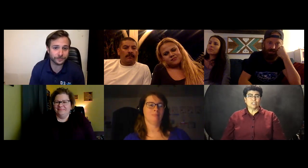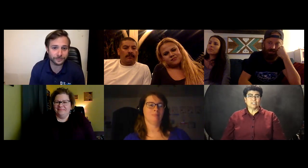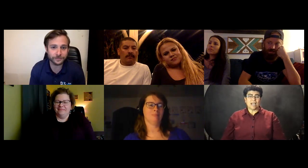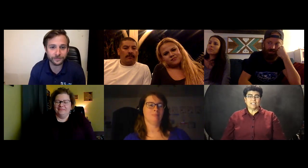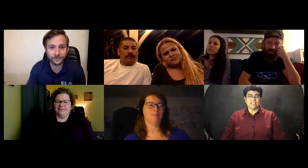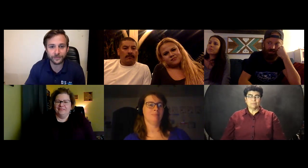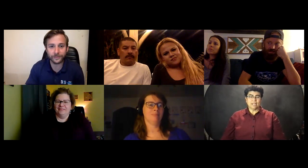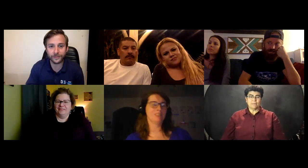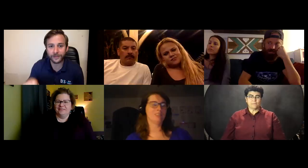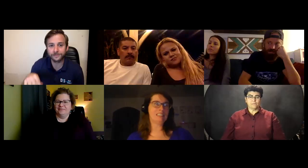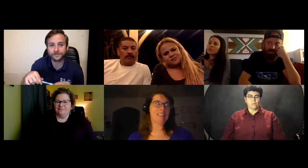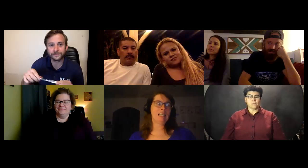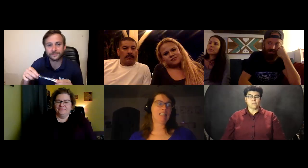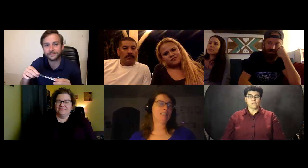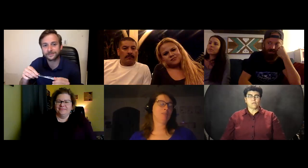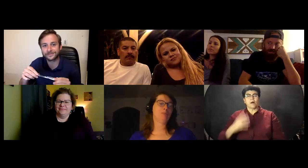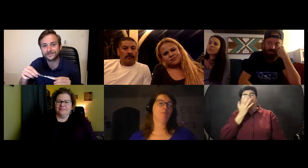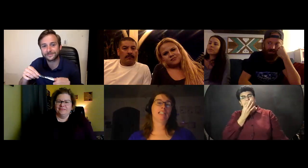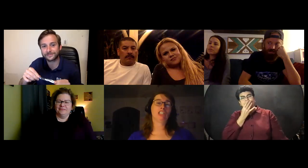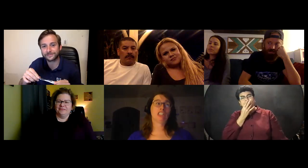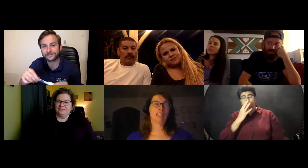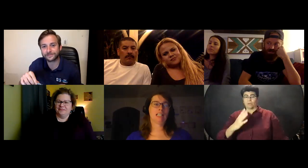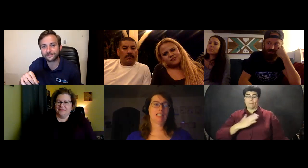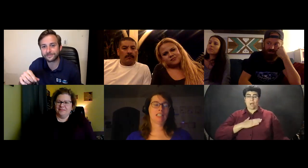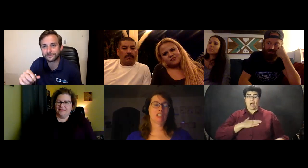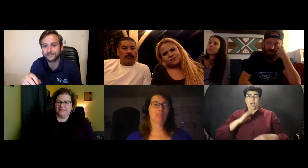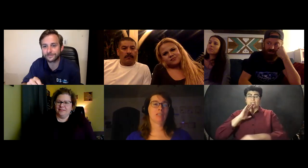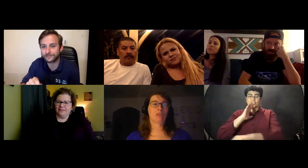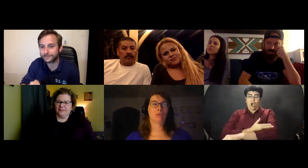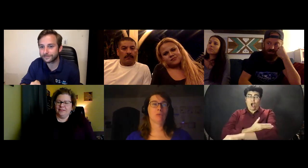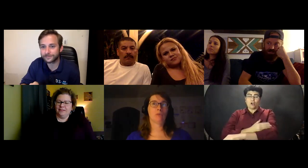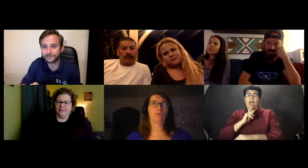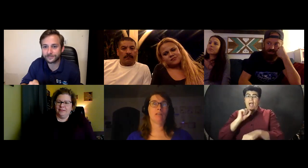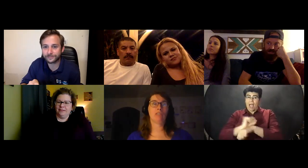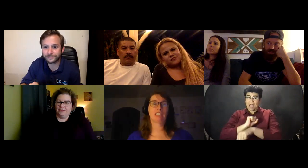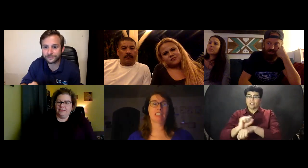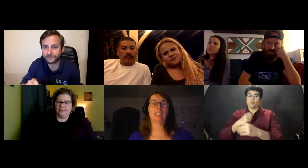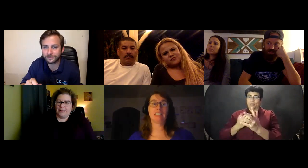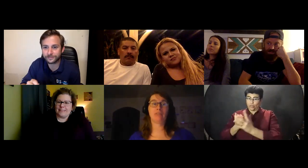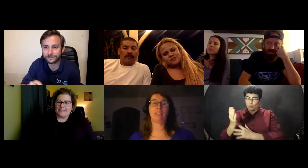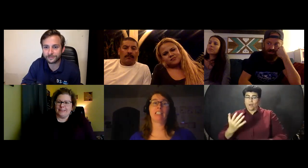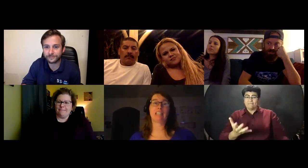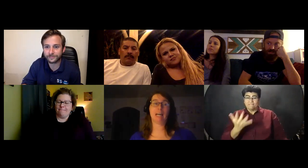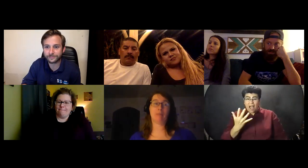like to add something uh my daughter has actually been through